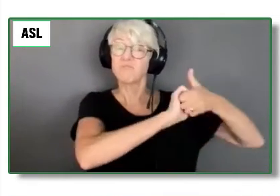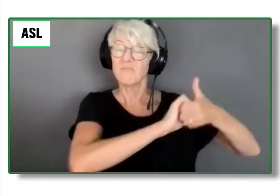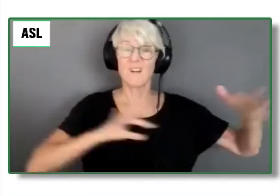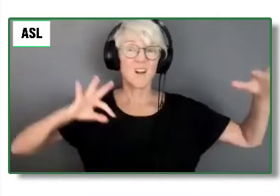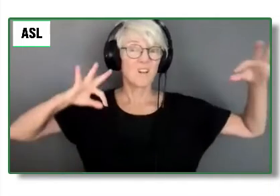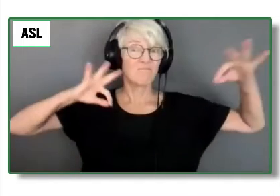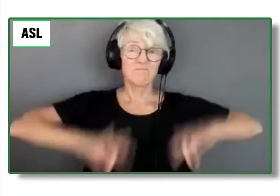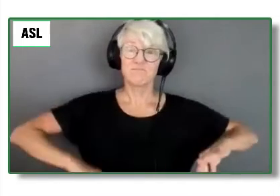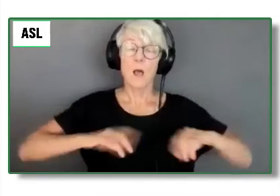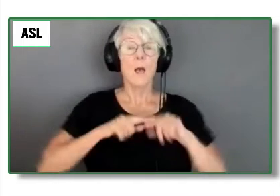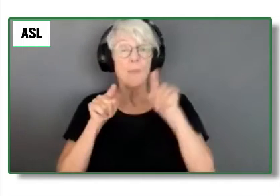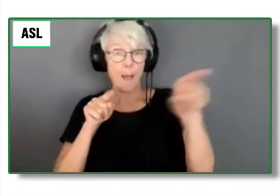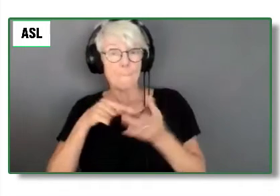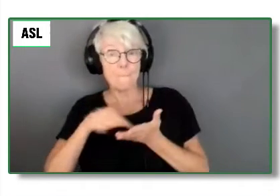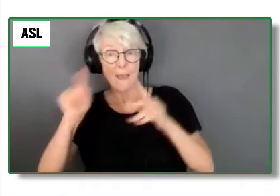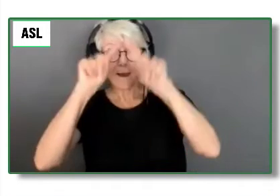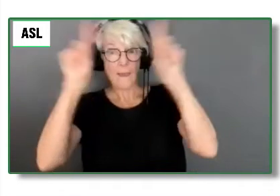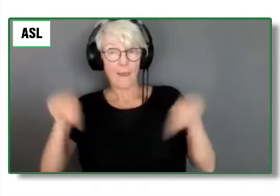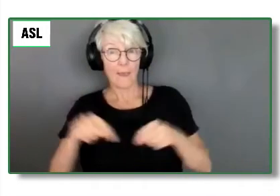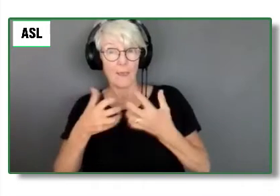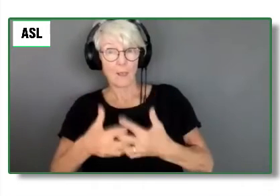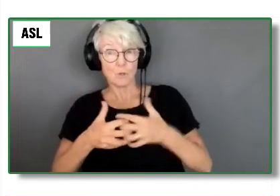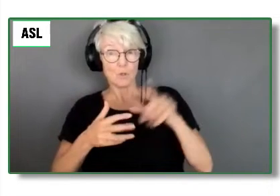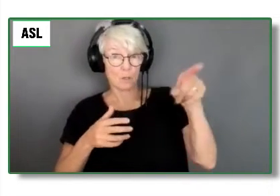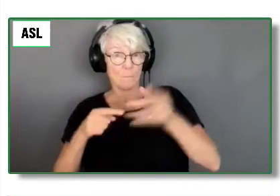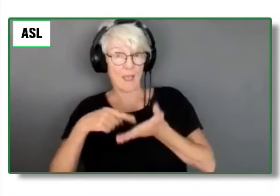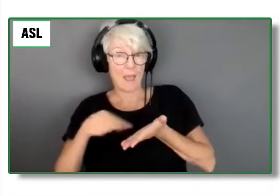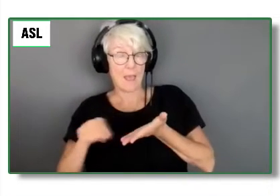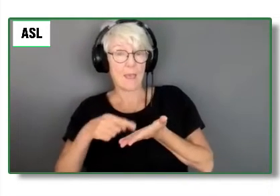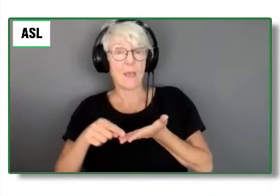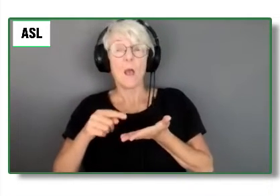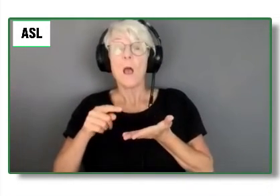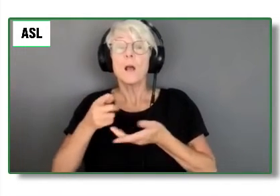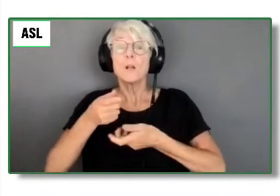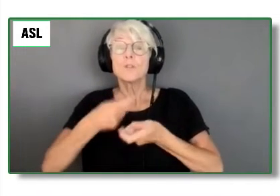that's on the screen is a sign that says for ADA assistance